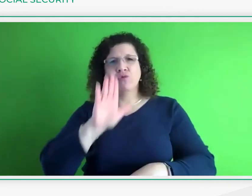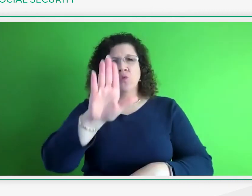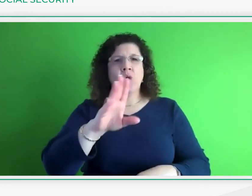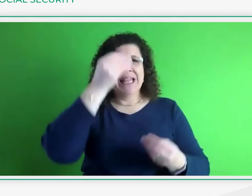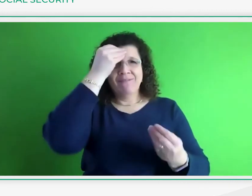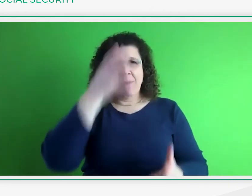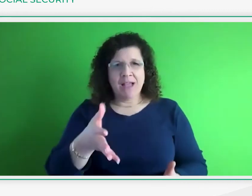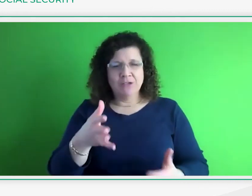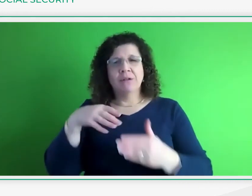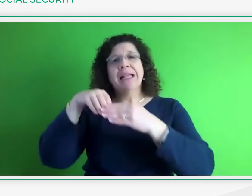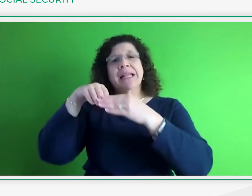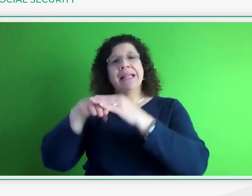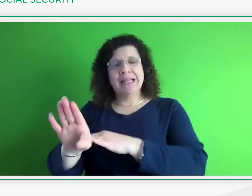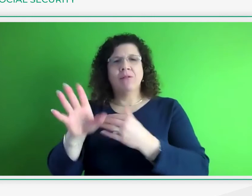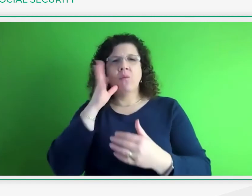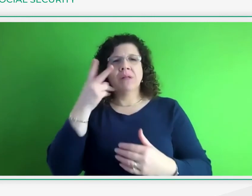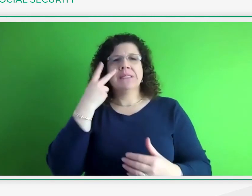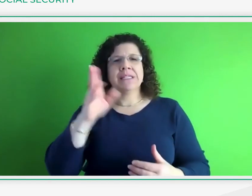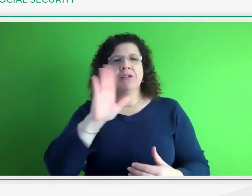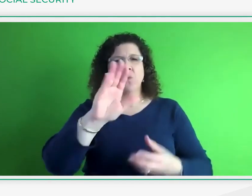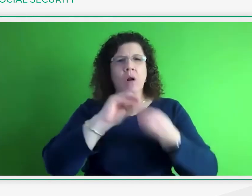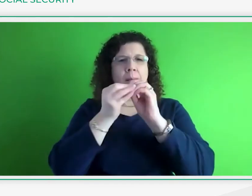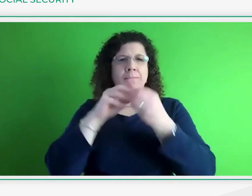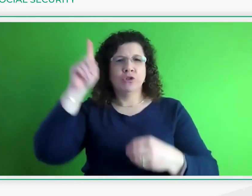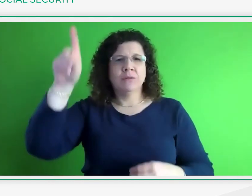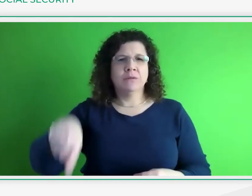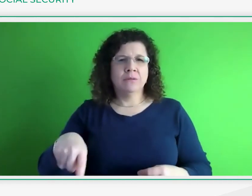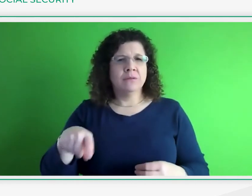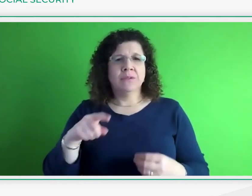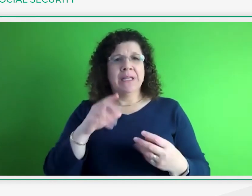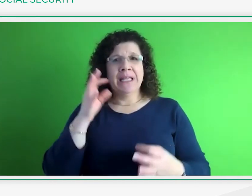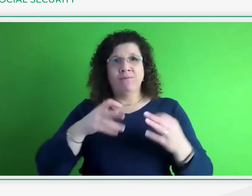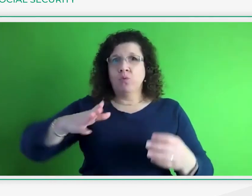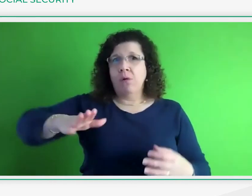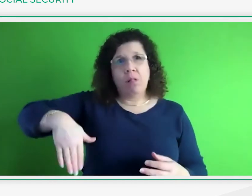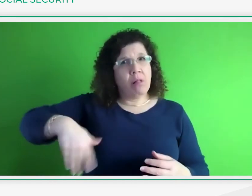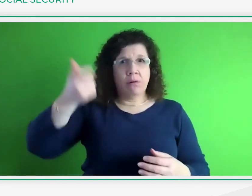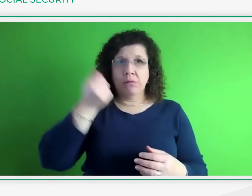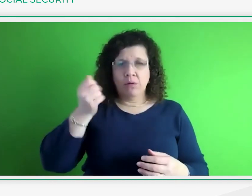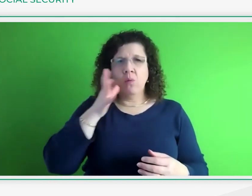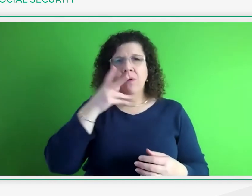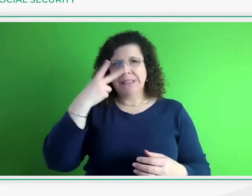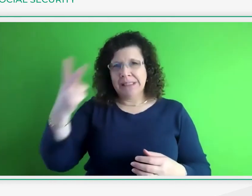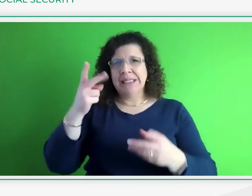Fill out your information and access your account. You'll actually see your numbers listed there.